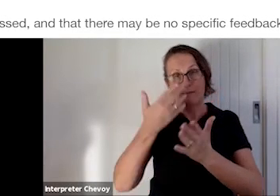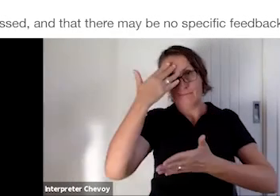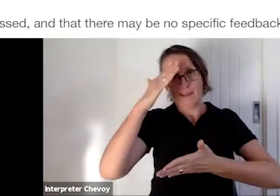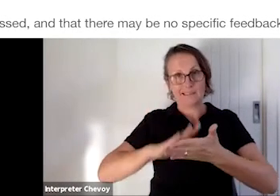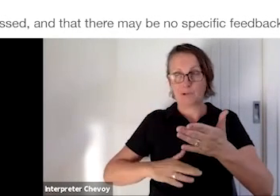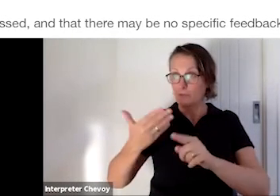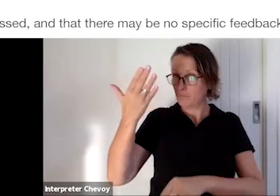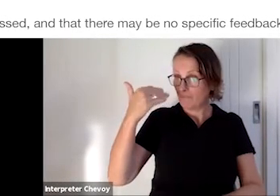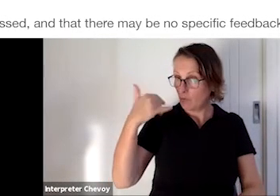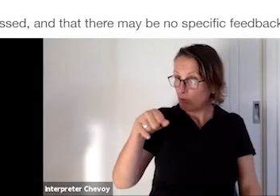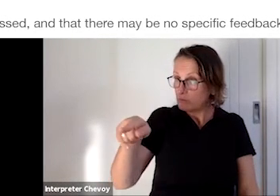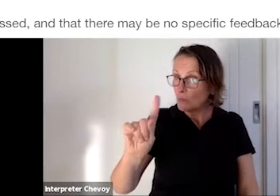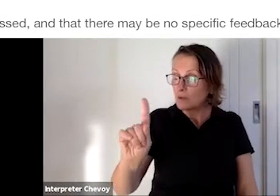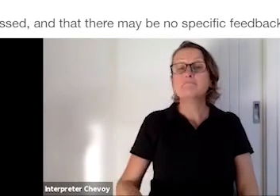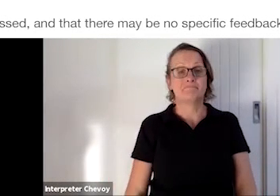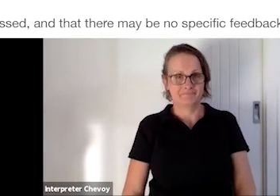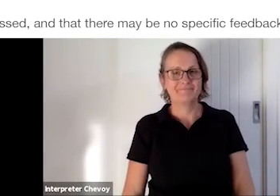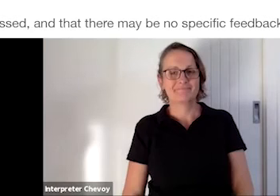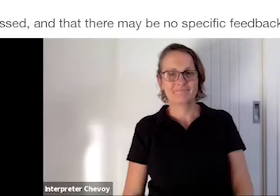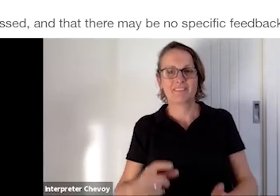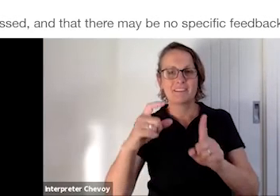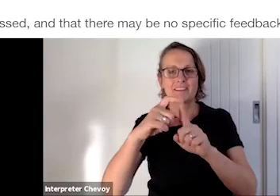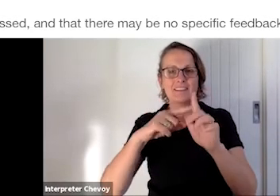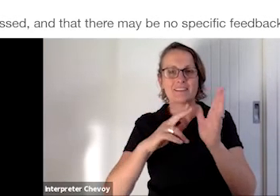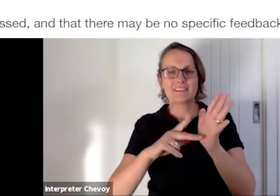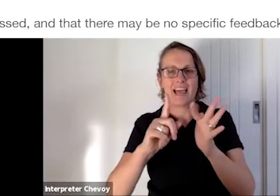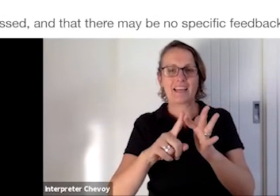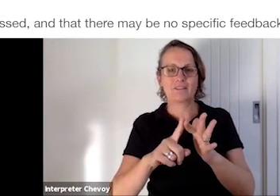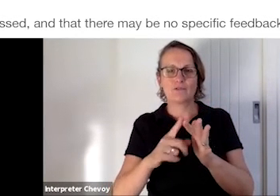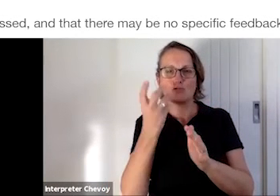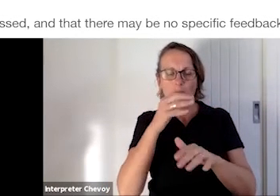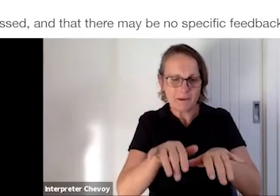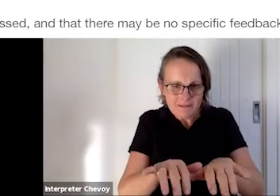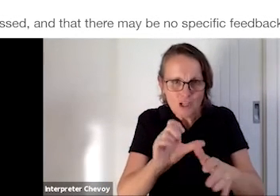Sure. Sorry, I've just had my head in the chats. Yes, I know. Thank you!